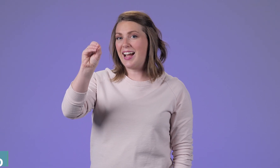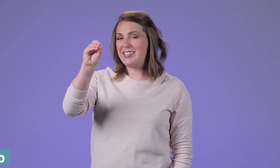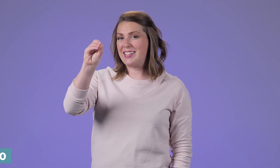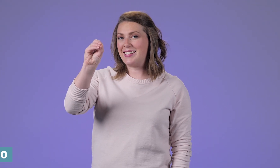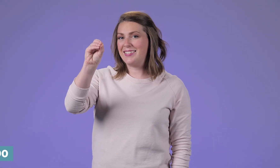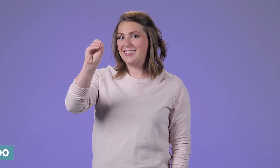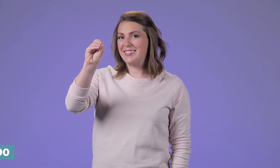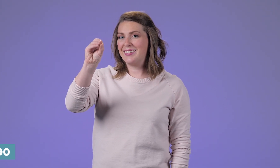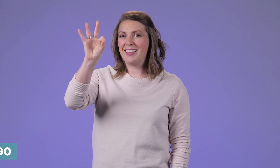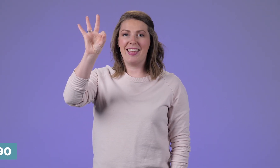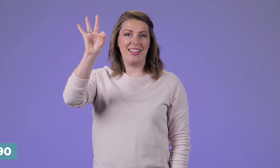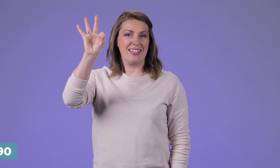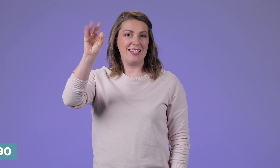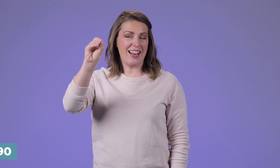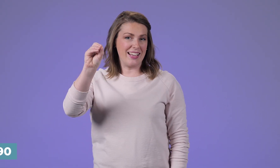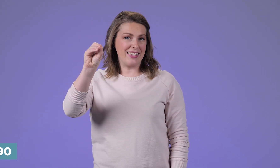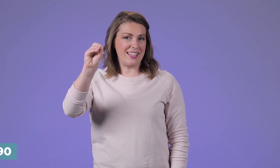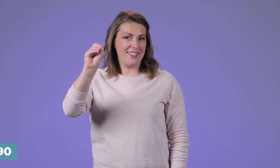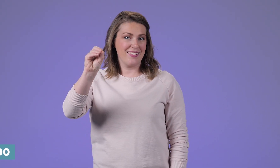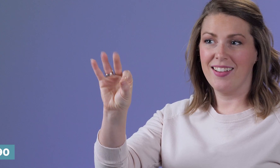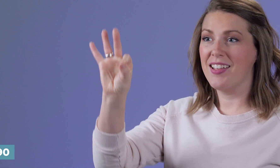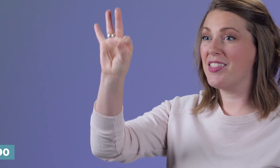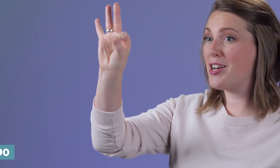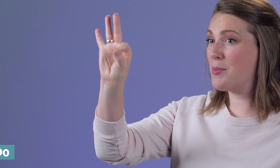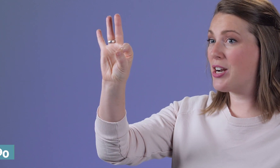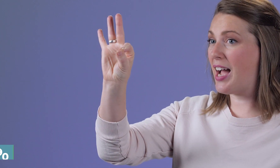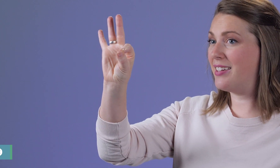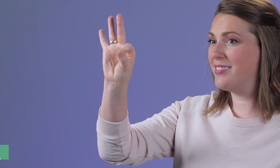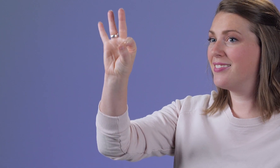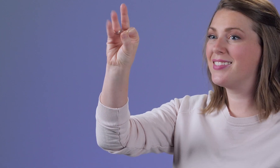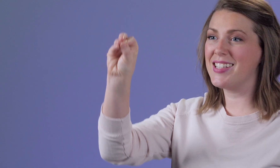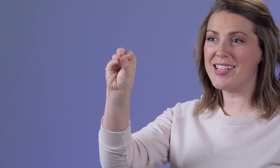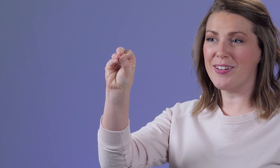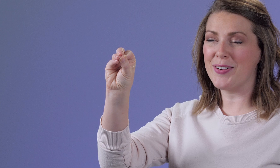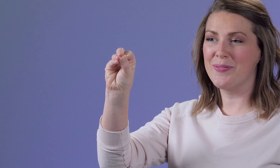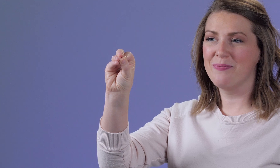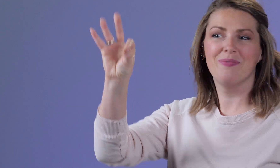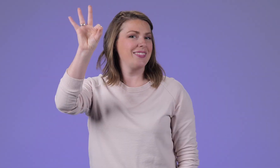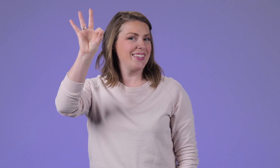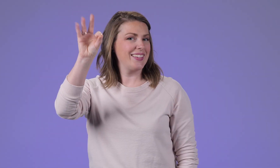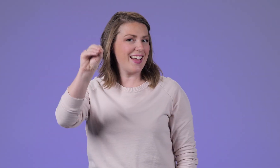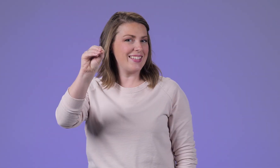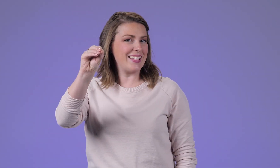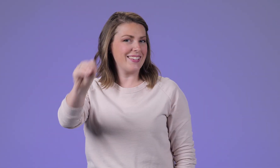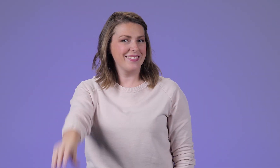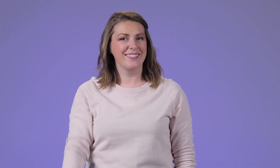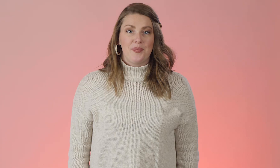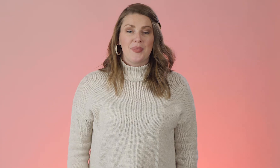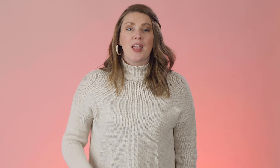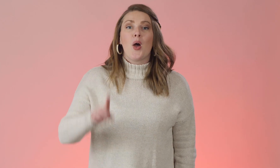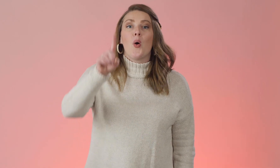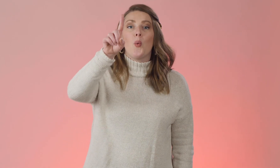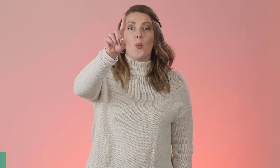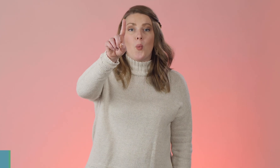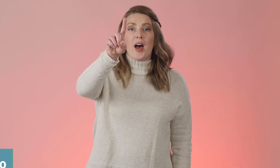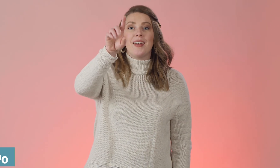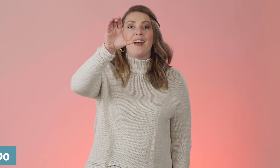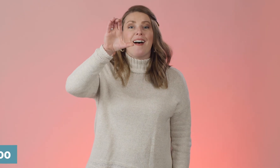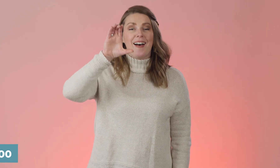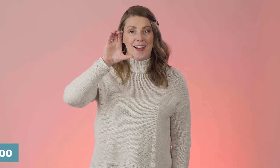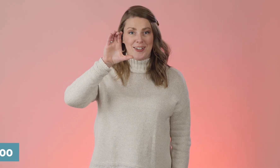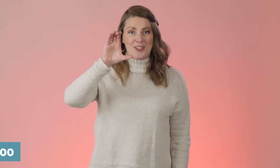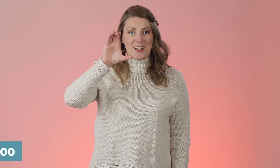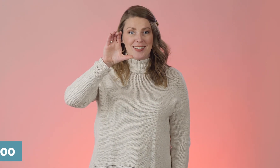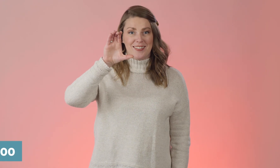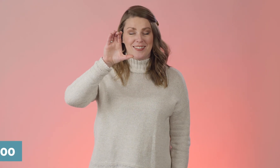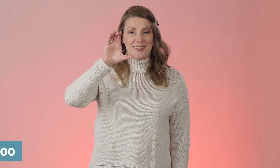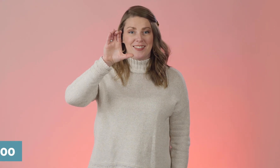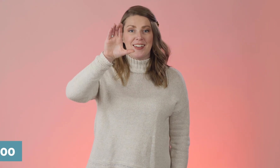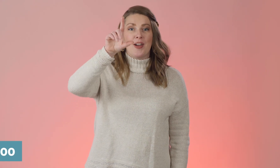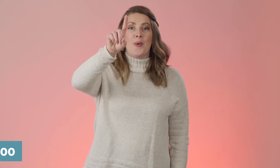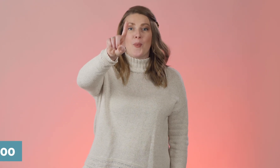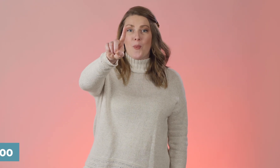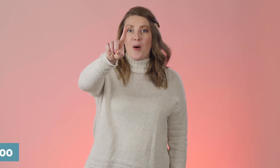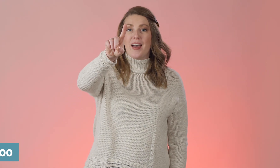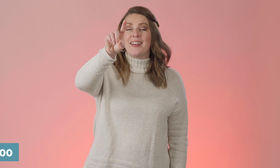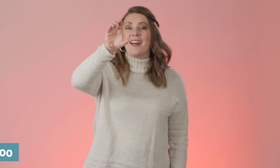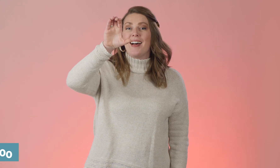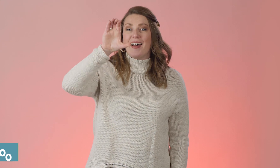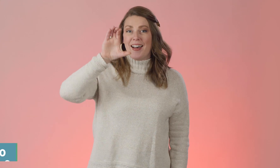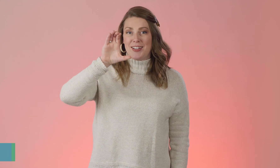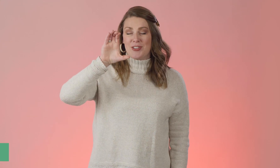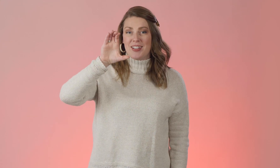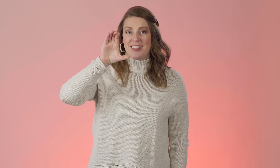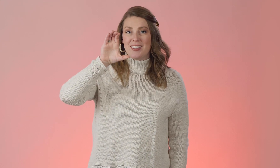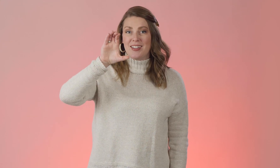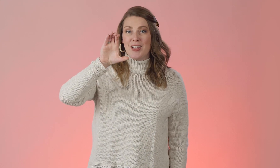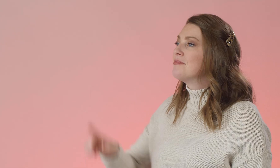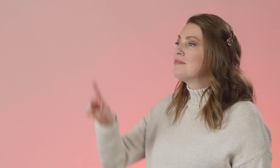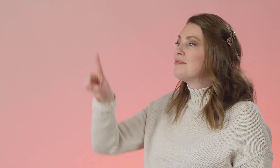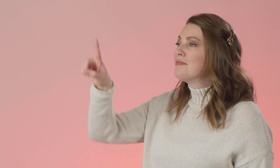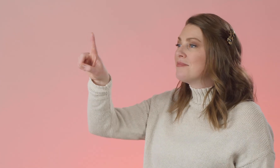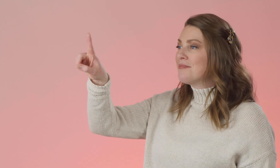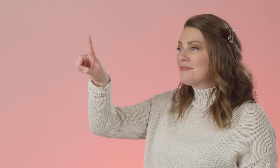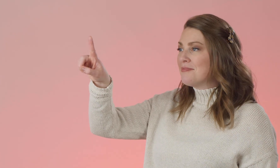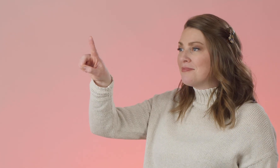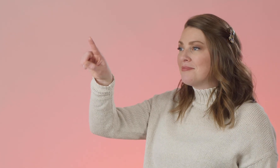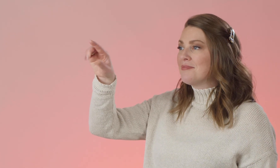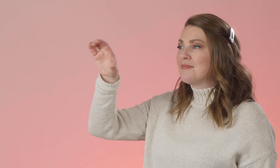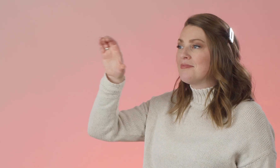'Ninety, 90,' the number nine to zero '90.' 'One-hundred, 100,' you do the number one